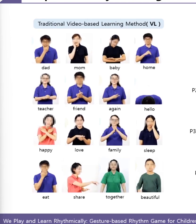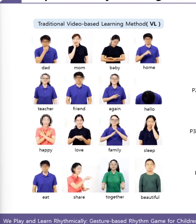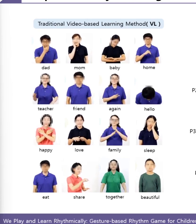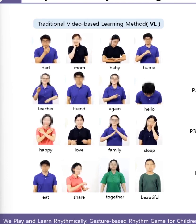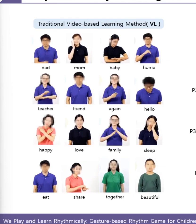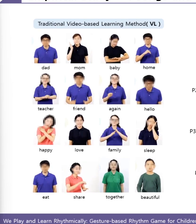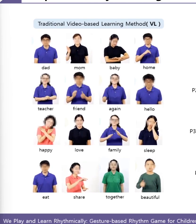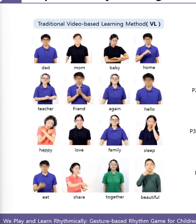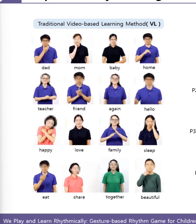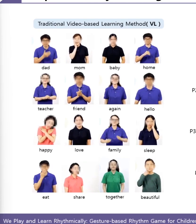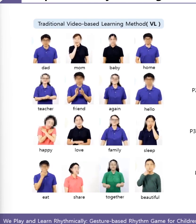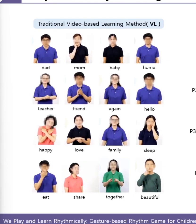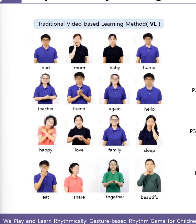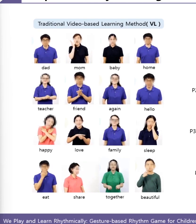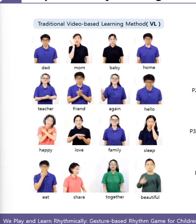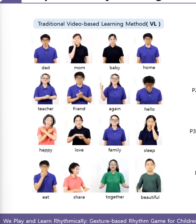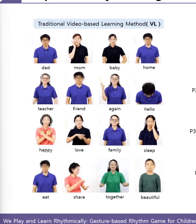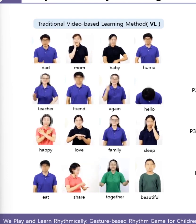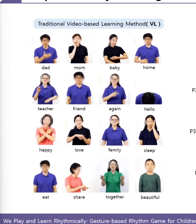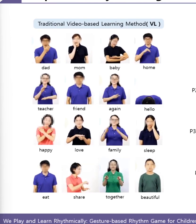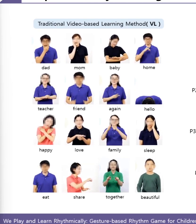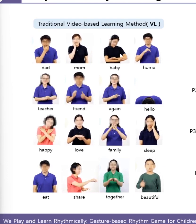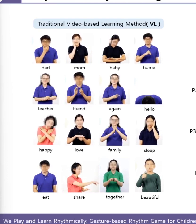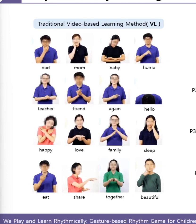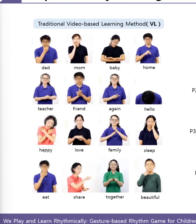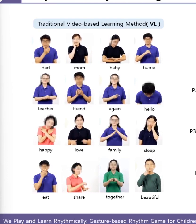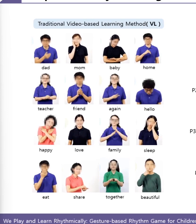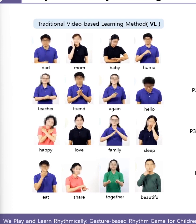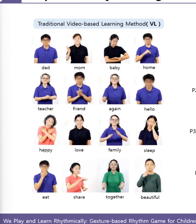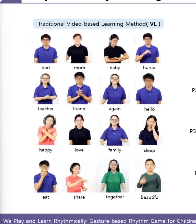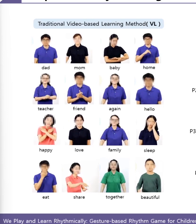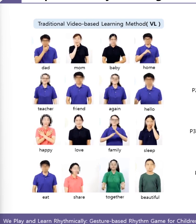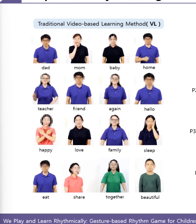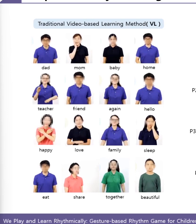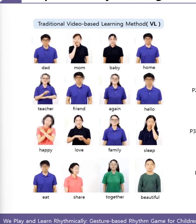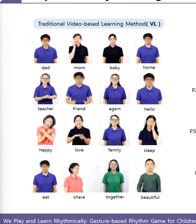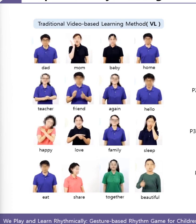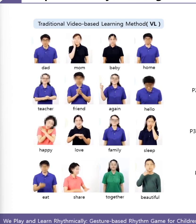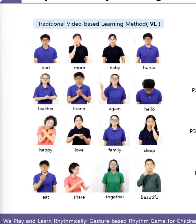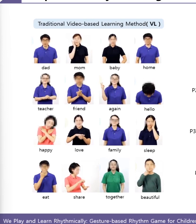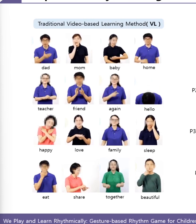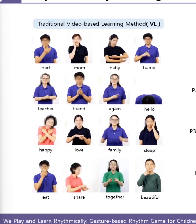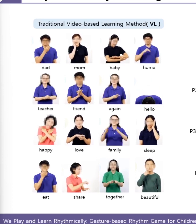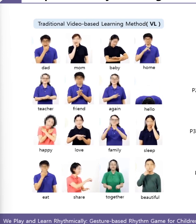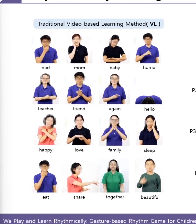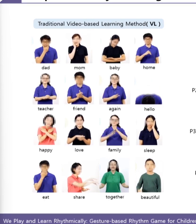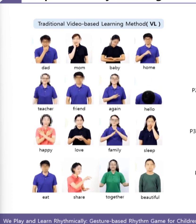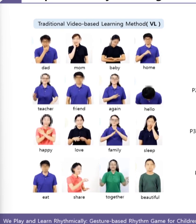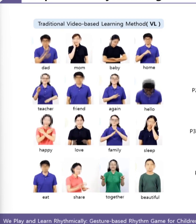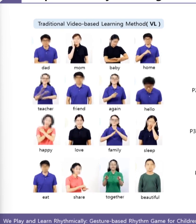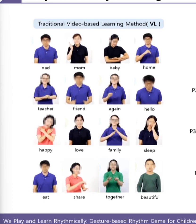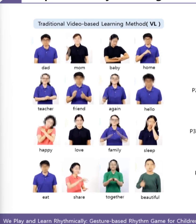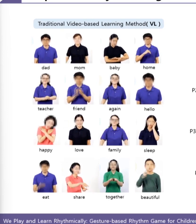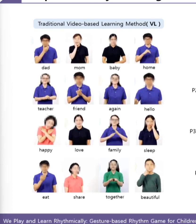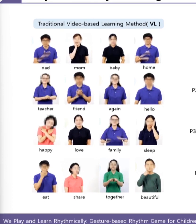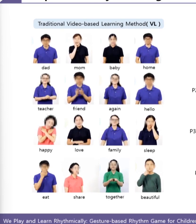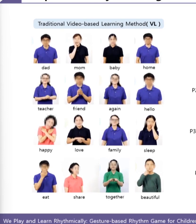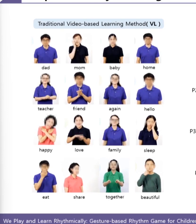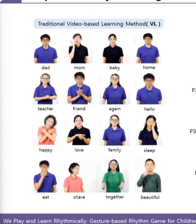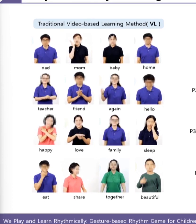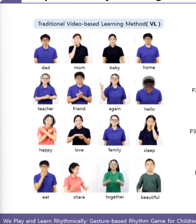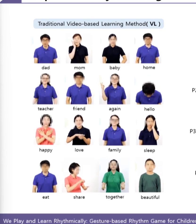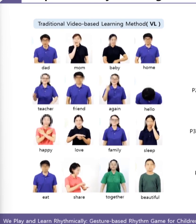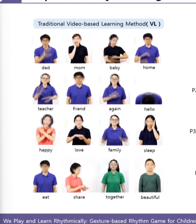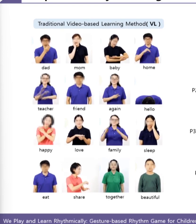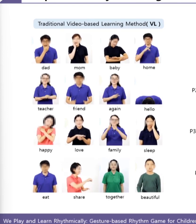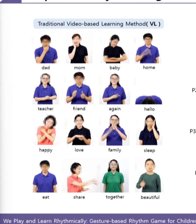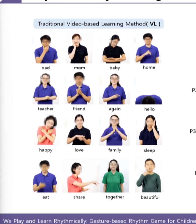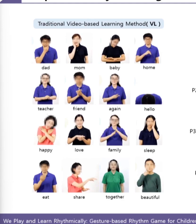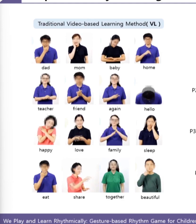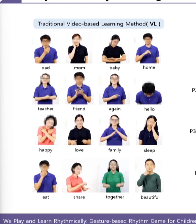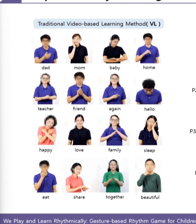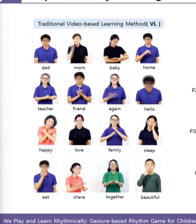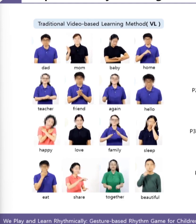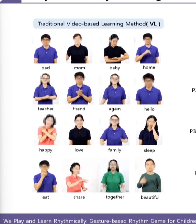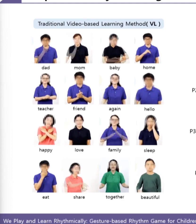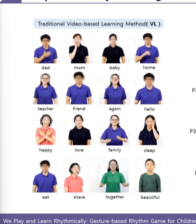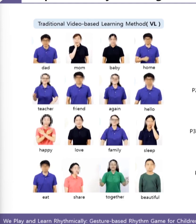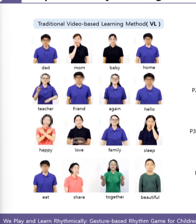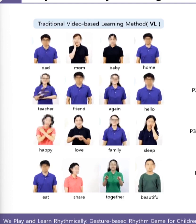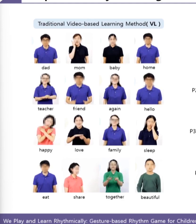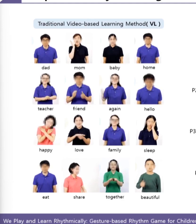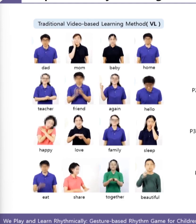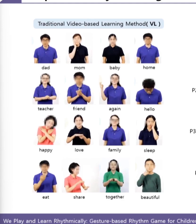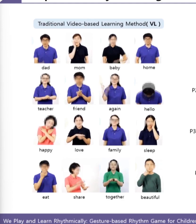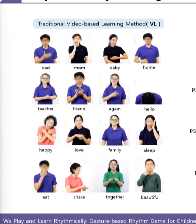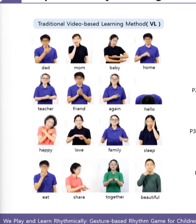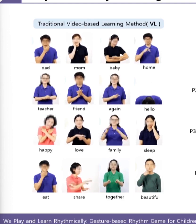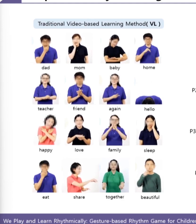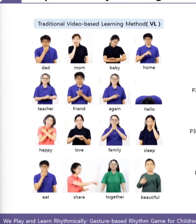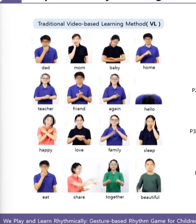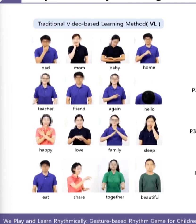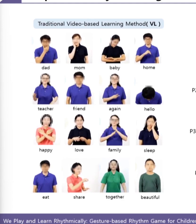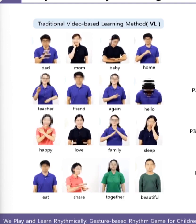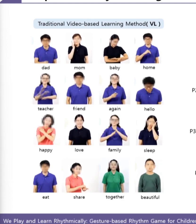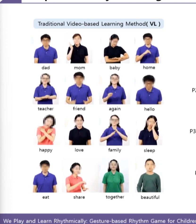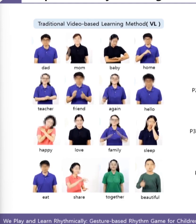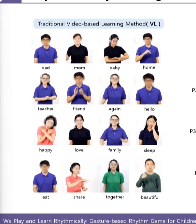We analyzed the 16 Sondam words included in the four children's songs compared between the traditional video-based learning method and our game-based learning method.